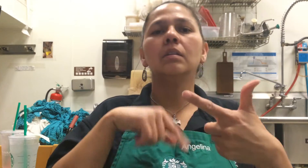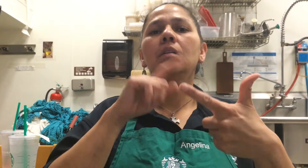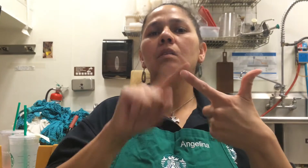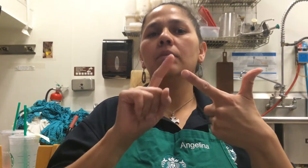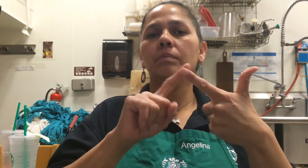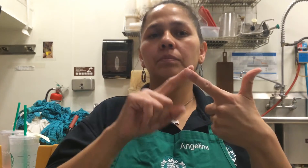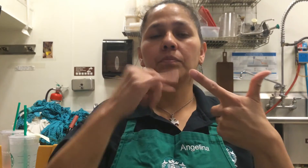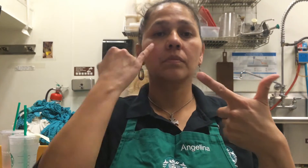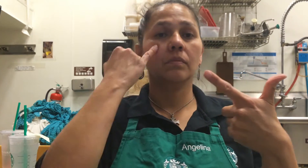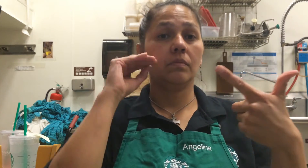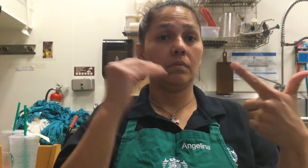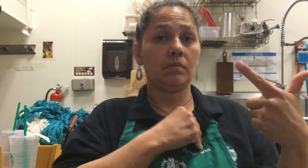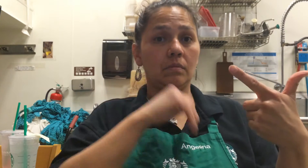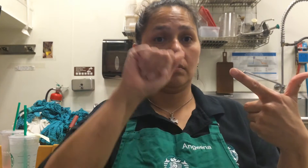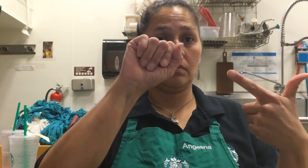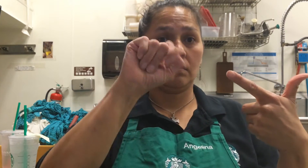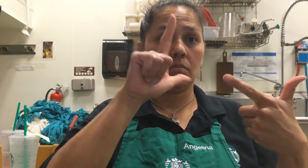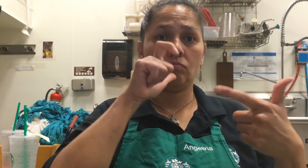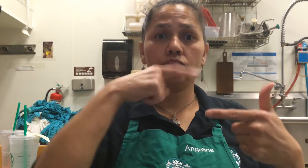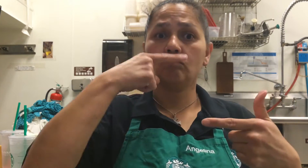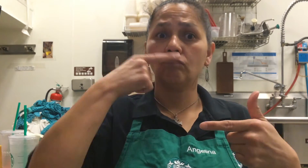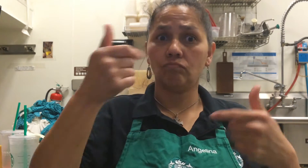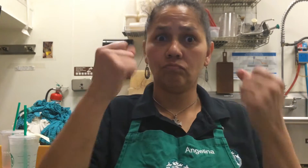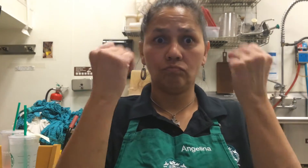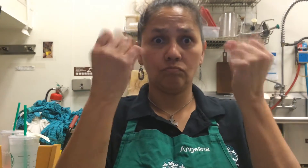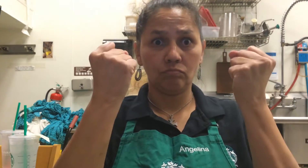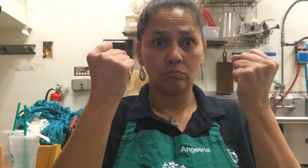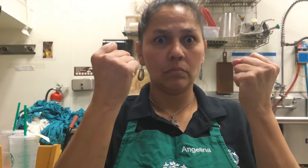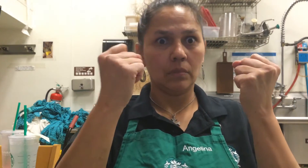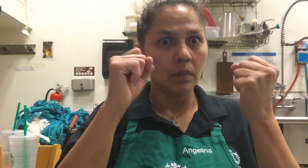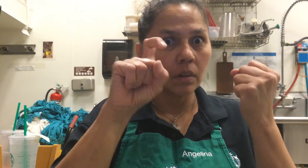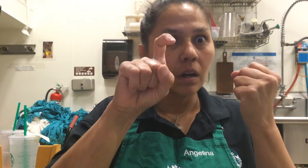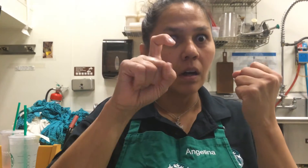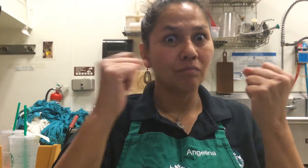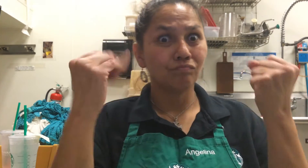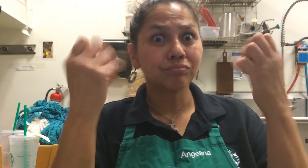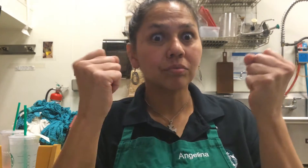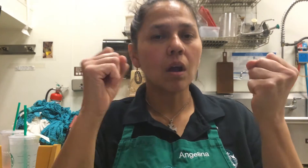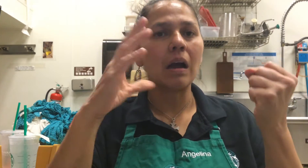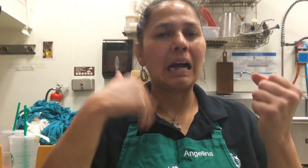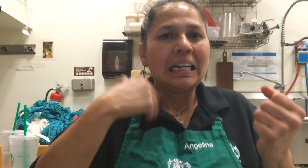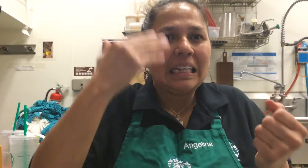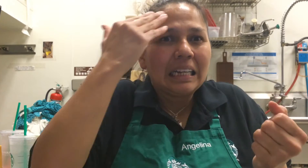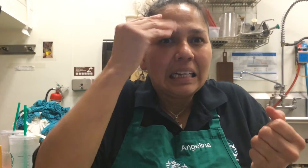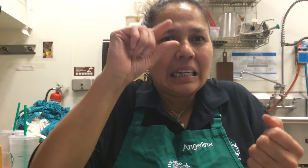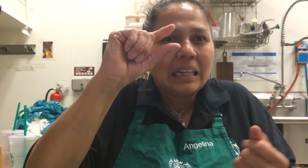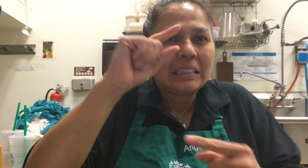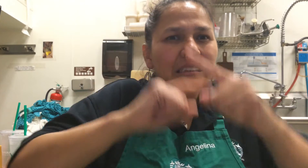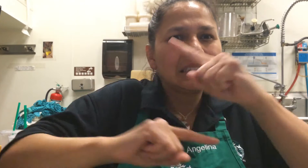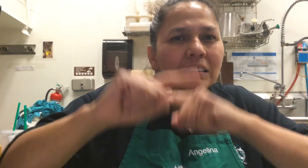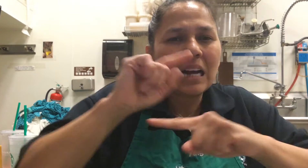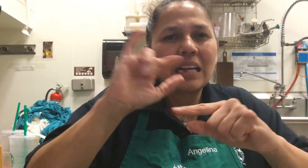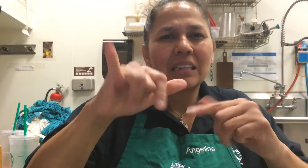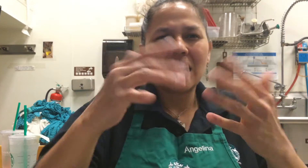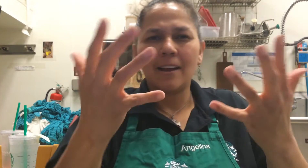Secondly, if Starbucks awards ASL ribbons to hearing partners who signs; how do you determine how good they sign? either they would be fluent or knows very little signs